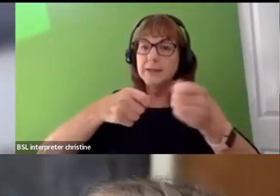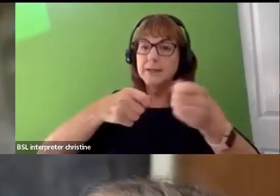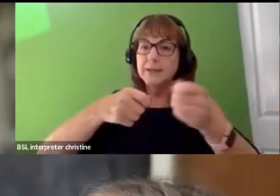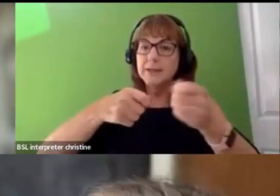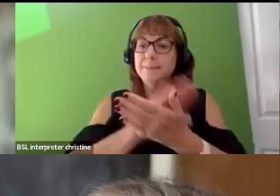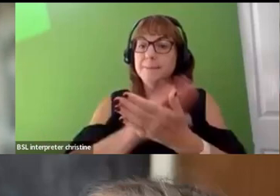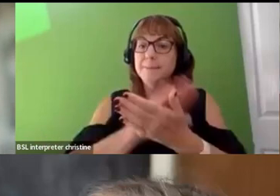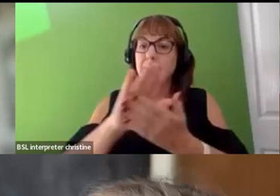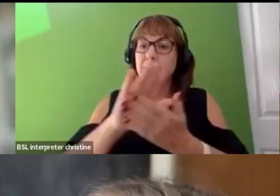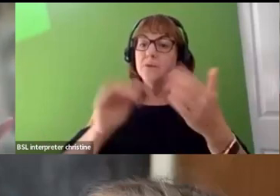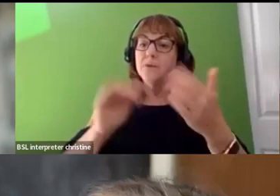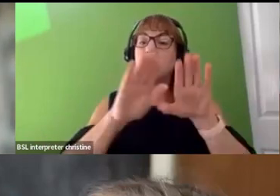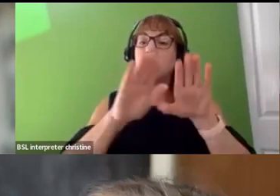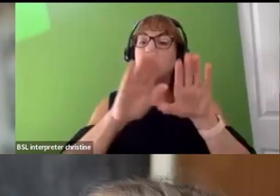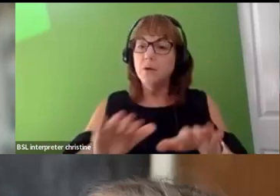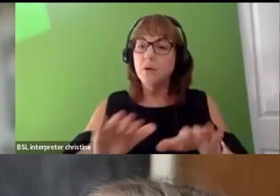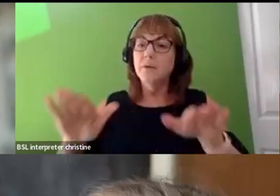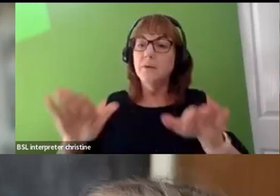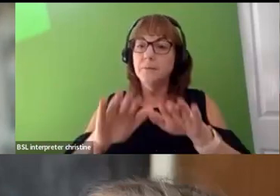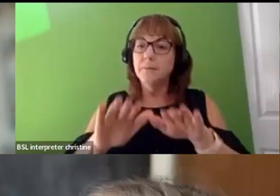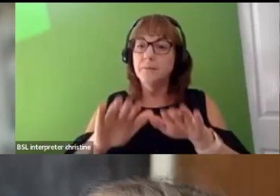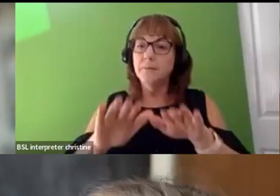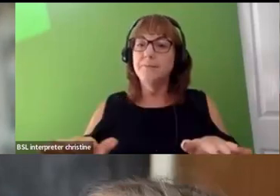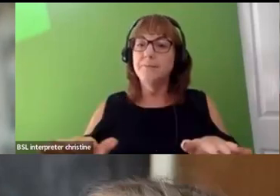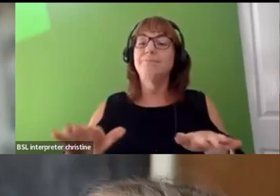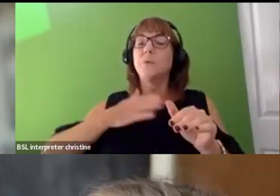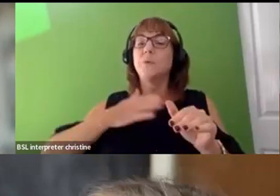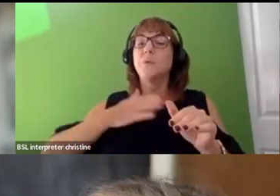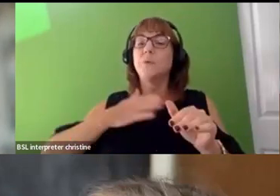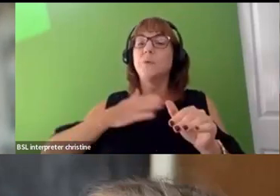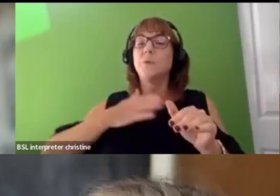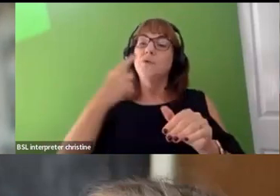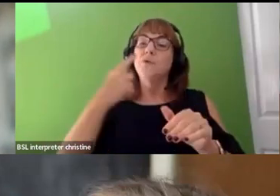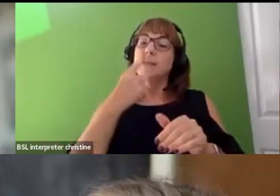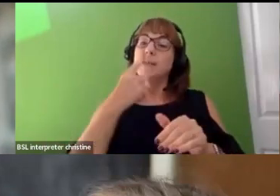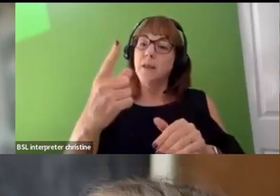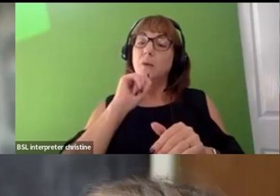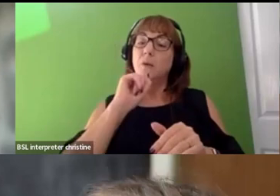I wanted to just tell you, I'm gonna stop in a second, because I know I'm a couple of minutes